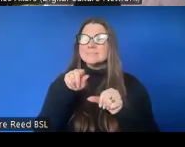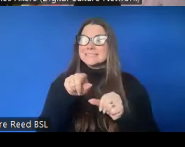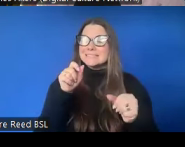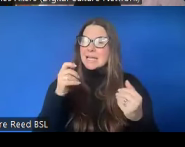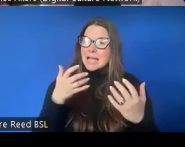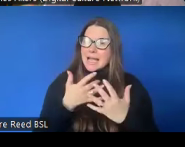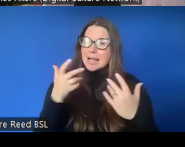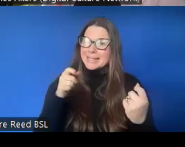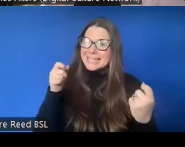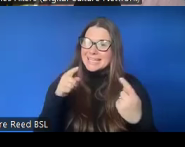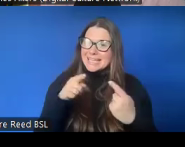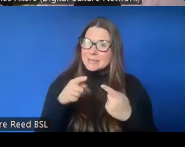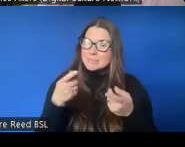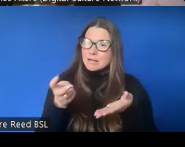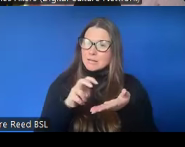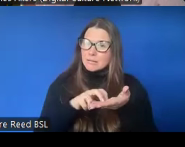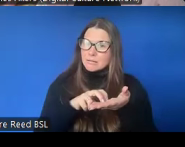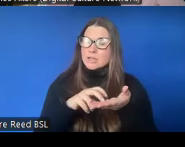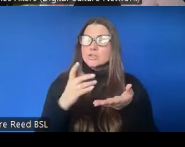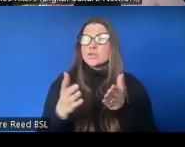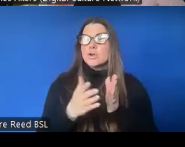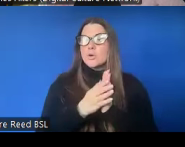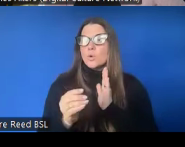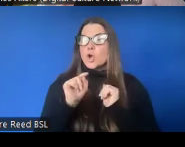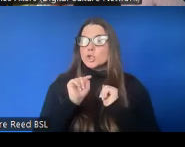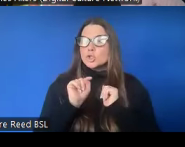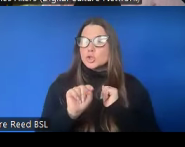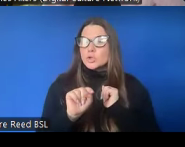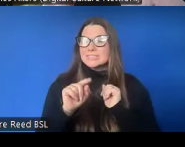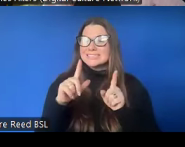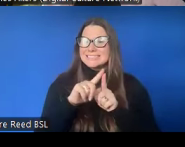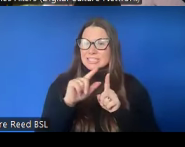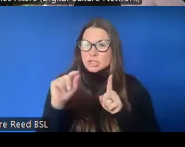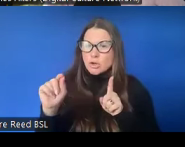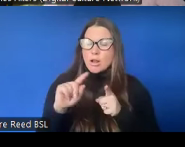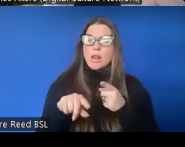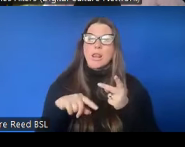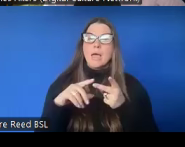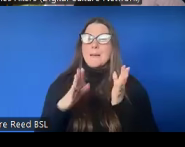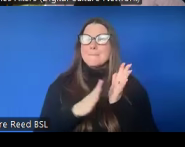If you were using something like .digital or MailChimp, you could be tracking the numbers of signups at that stage.